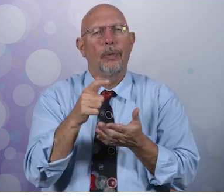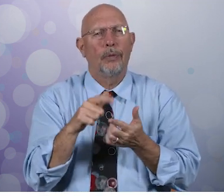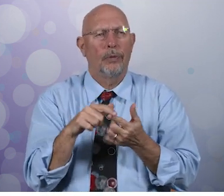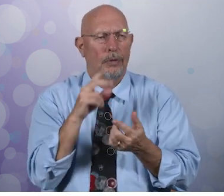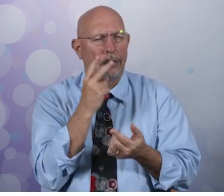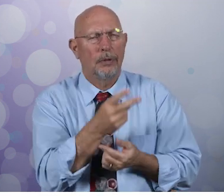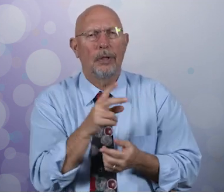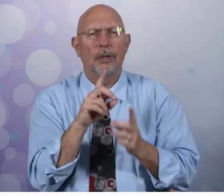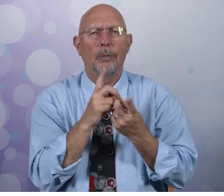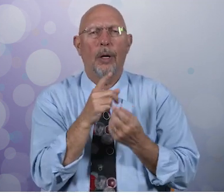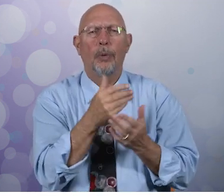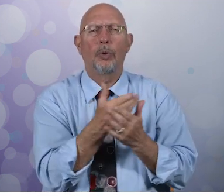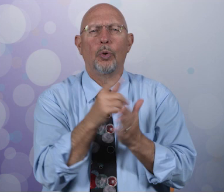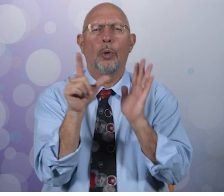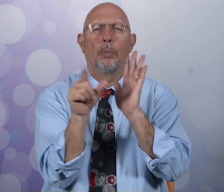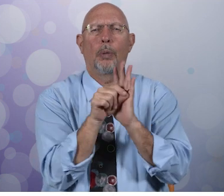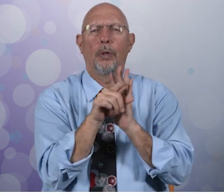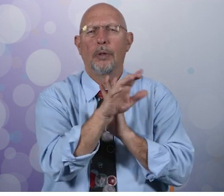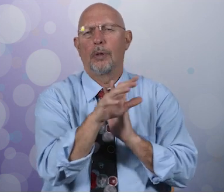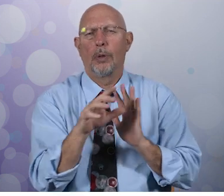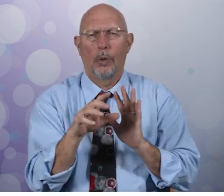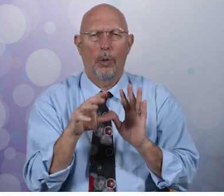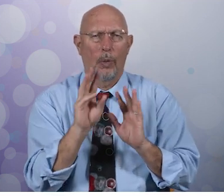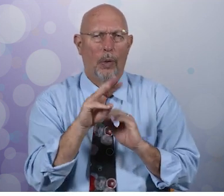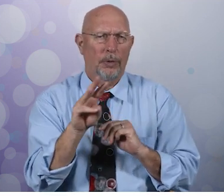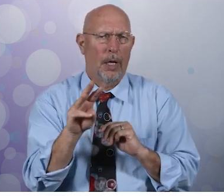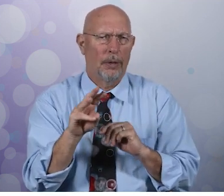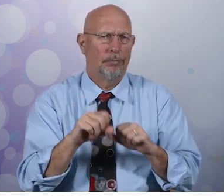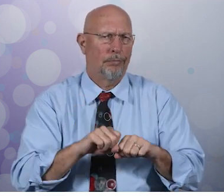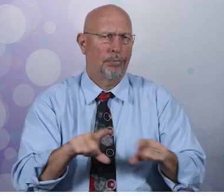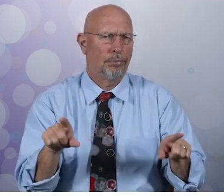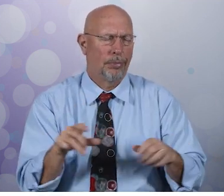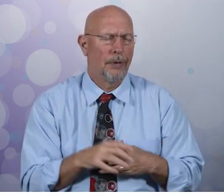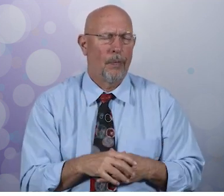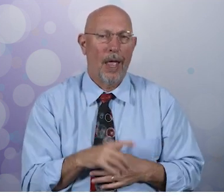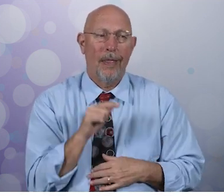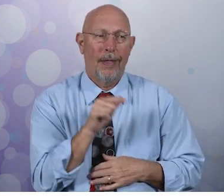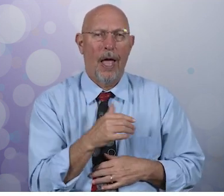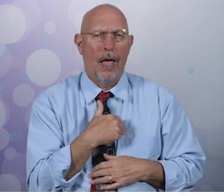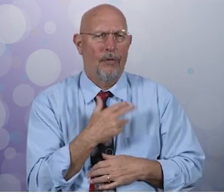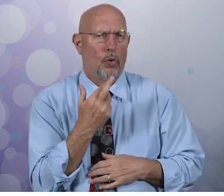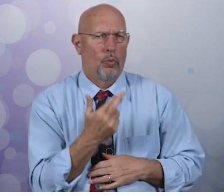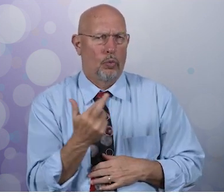newly published websites. This page offers resources for our family members